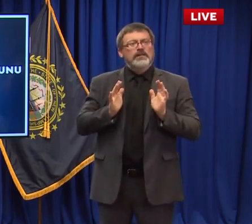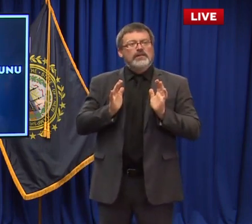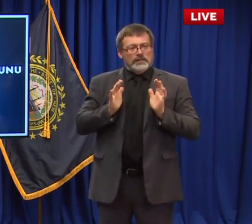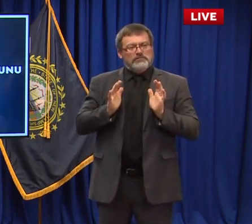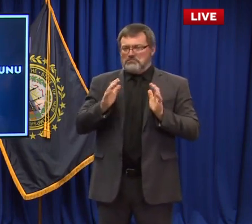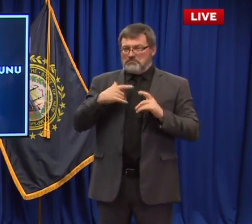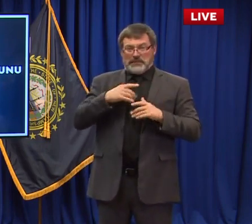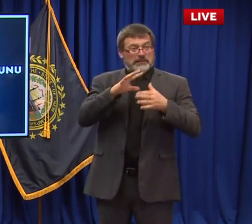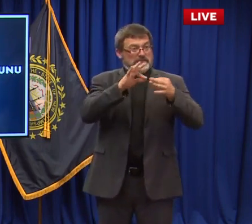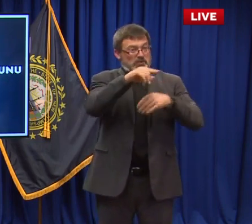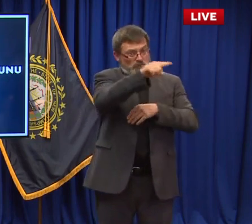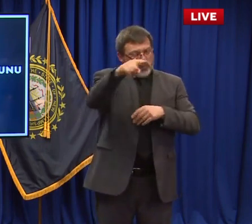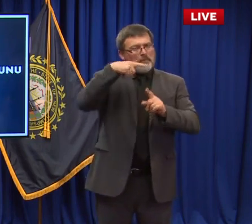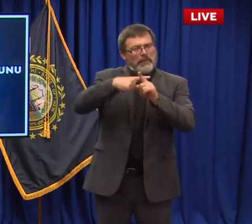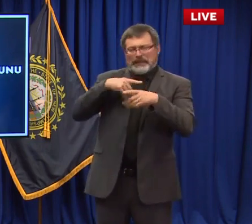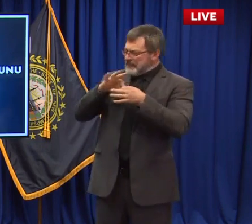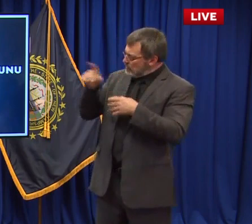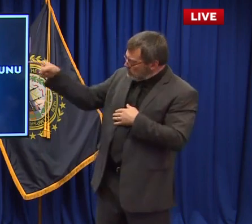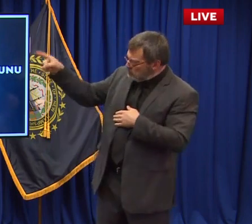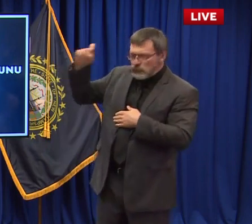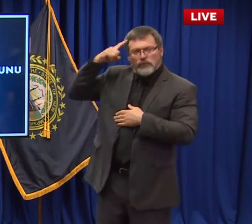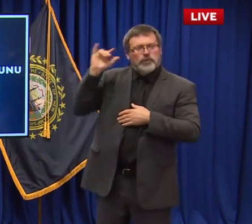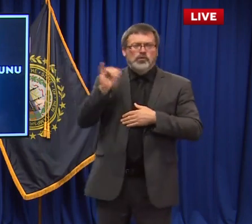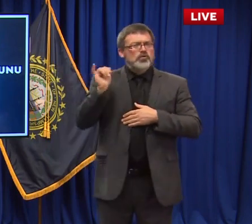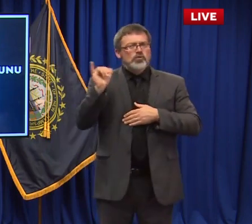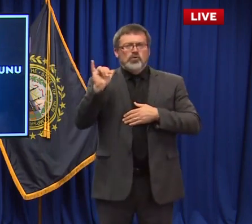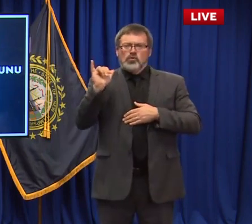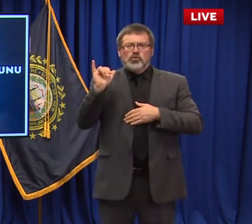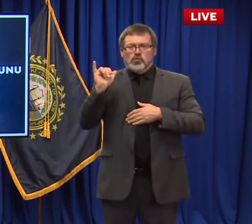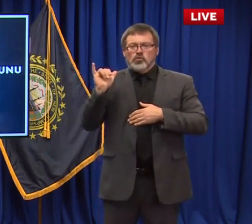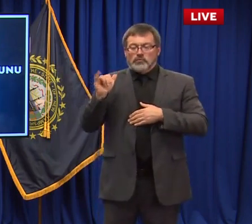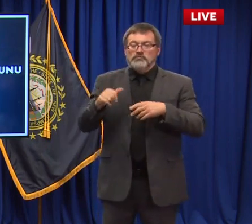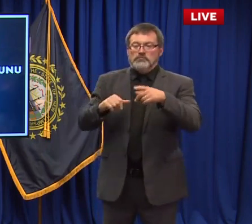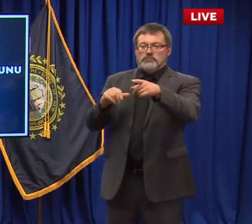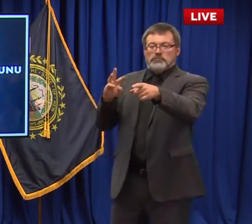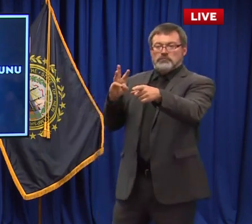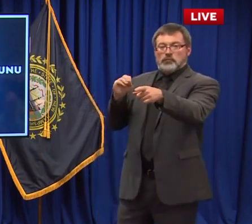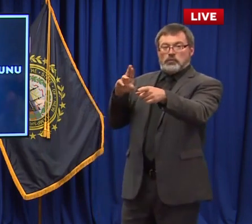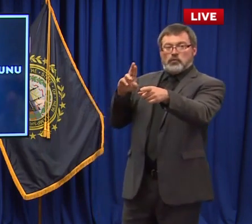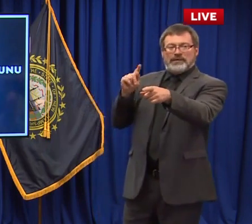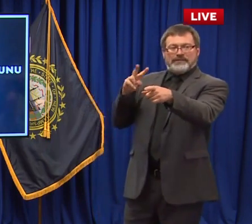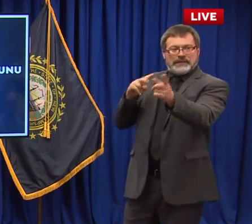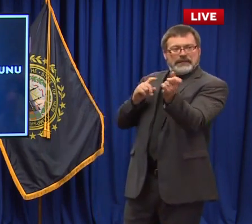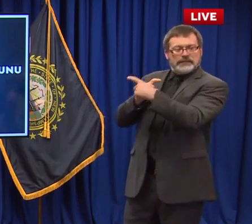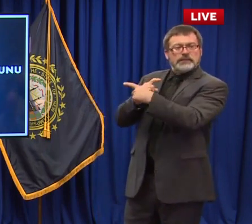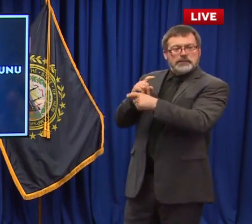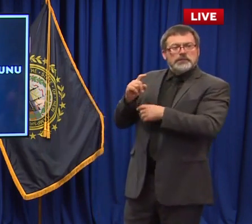HYGIENE. IT IS IMPORTANT FOR THE GOVERNOR AND ANYBODY TO TAKE THOSE STEPS, MYSELF INCLUDED.